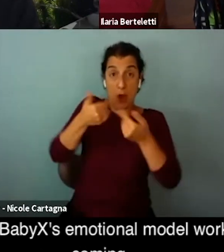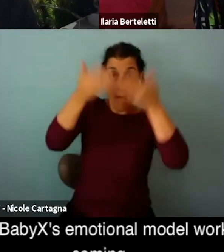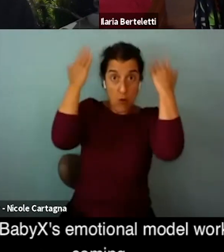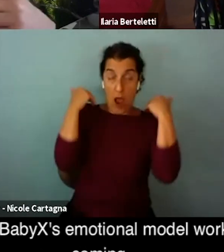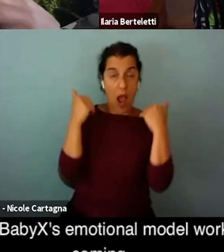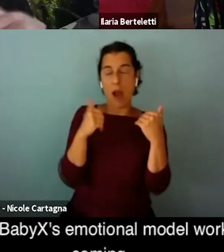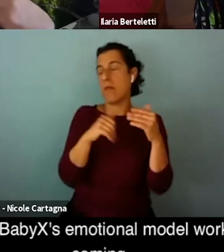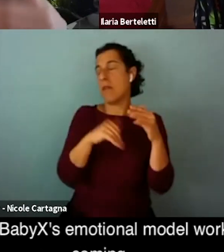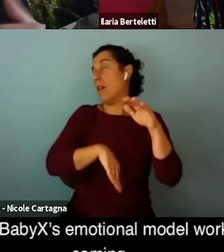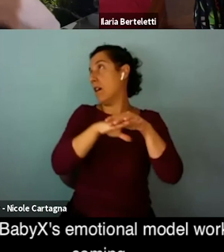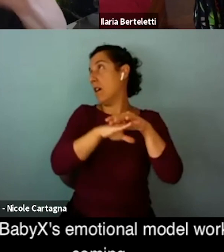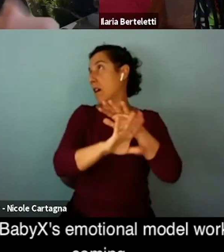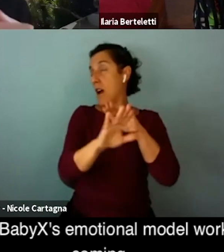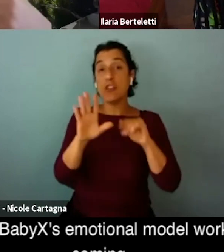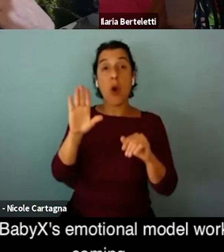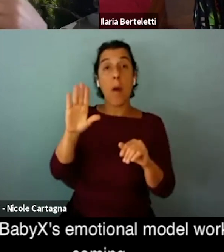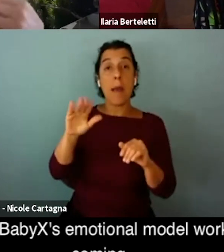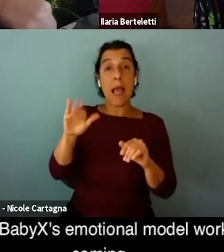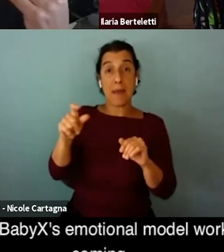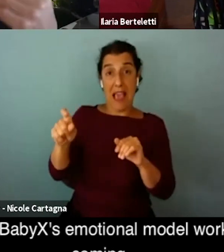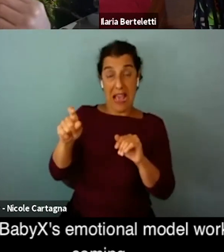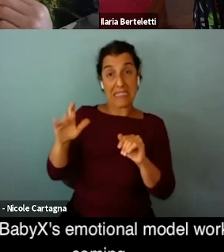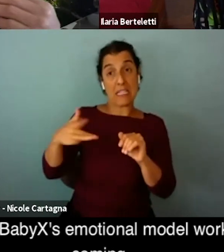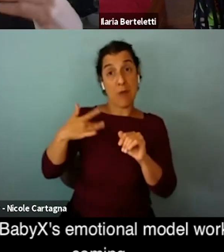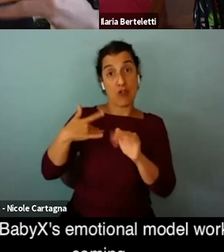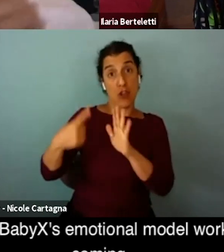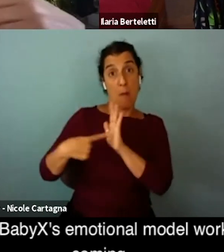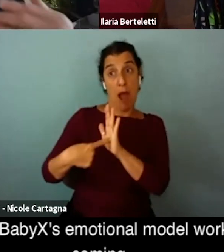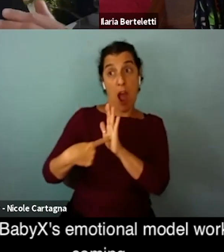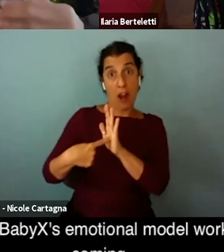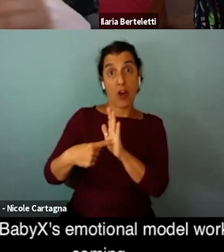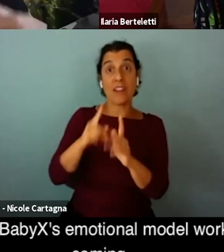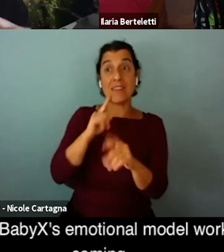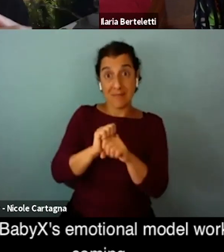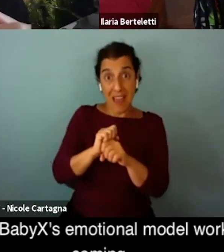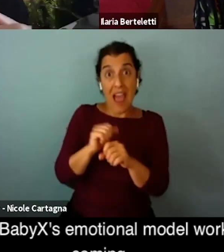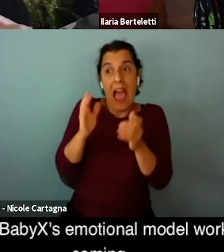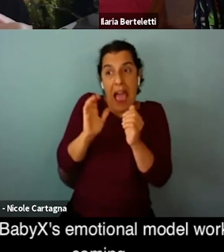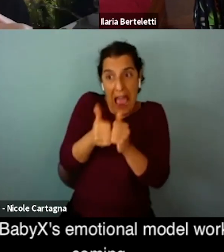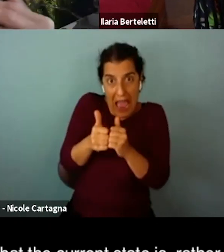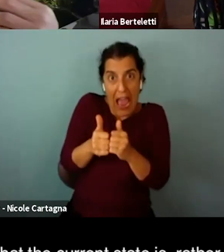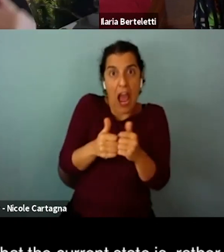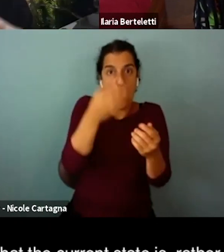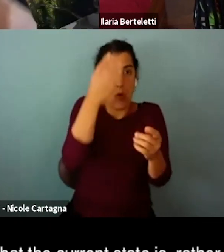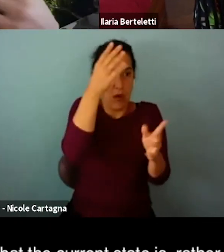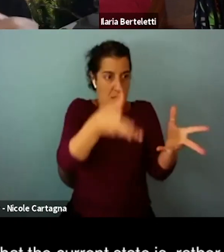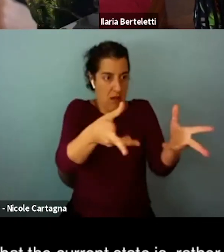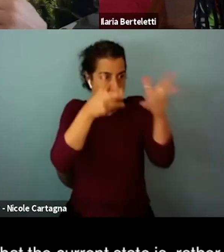baby x's emotional model works on really how information is coming and and where